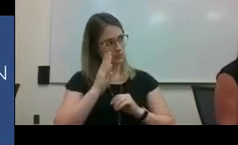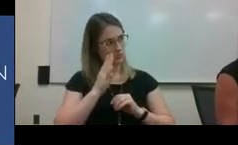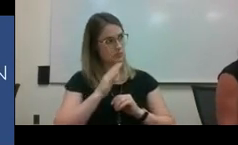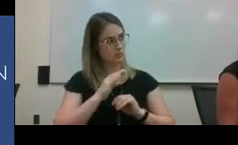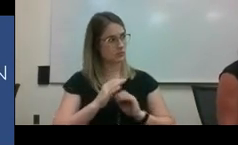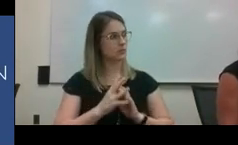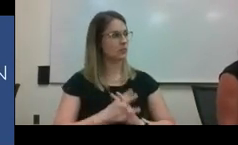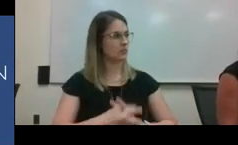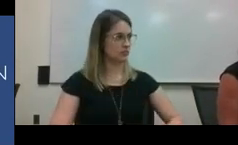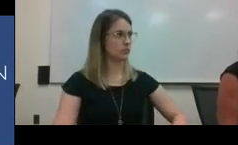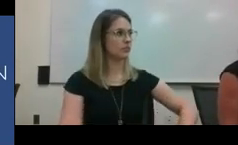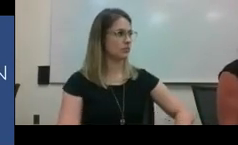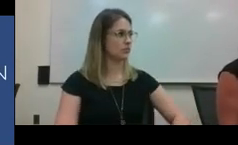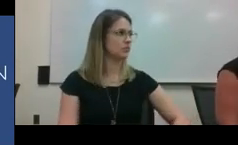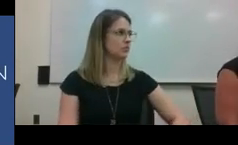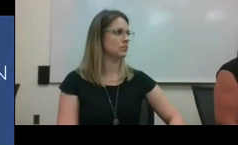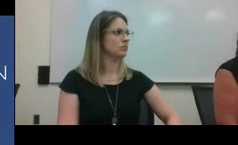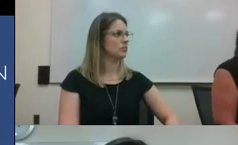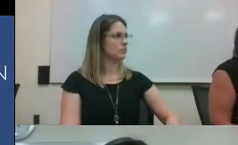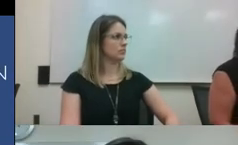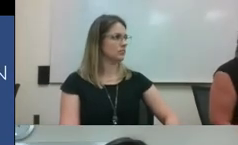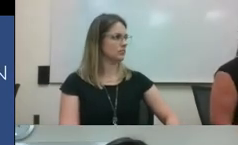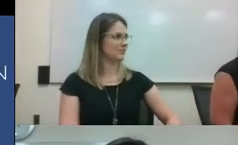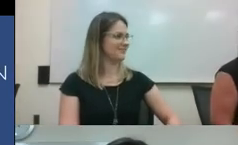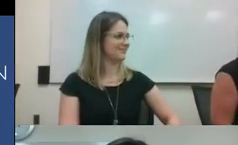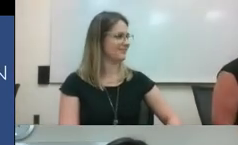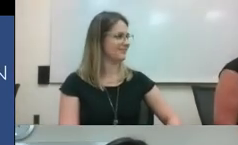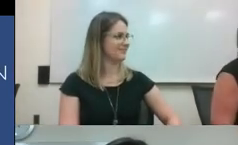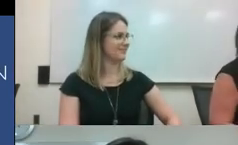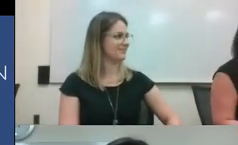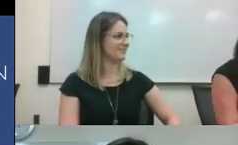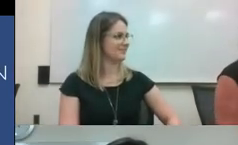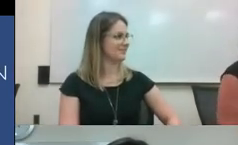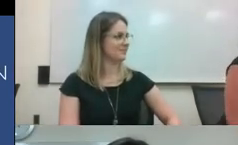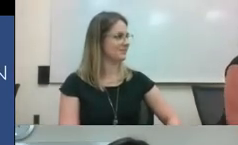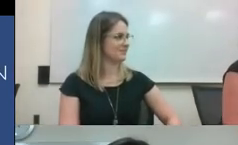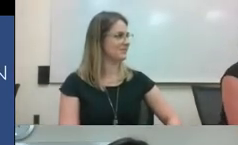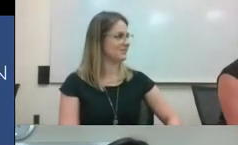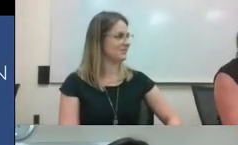and I'll make sure that my video is showing. This is Josh talking. Anyway, so I'll move forward.